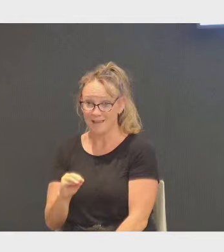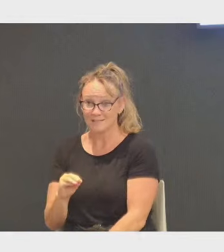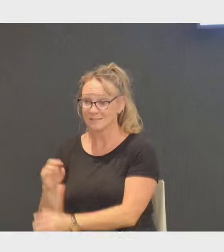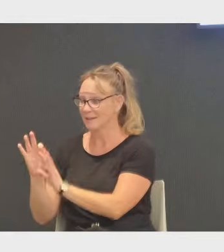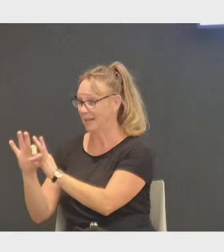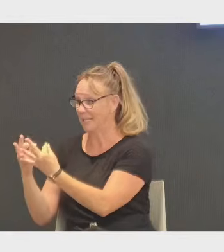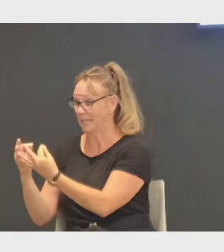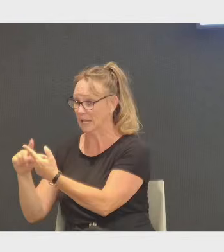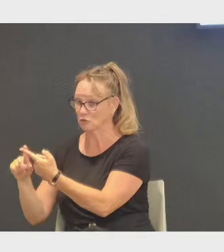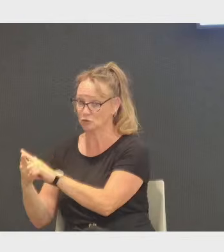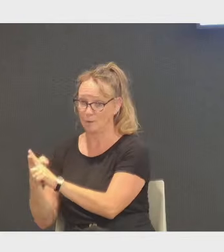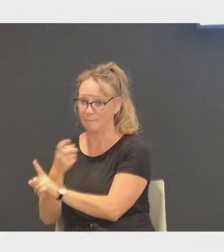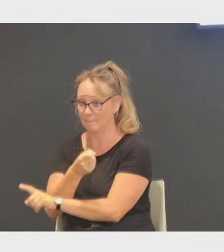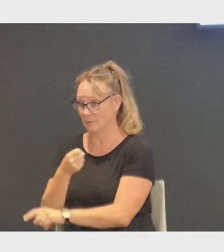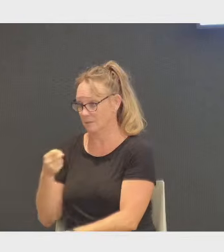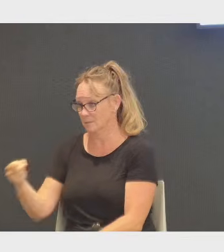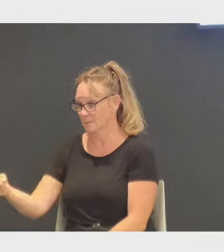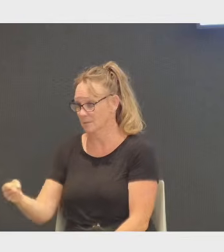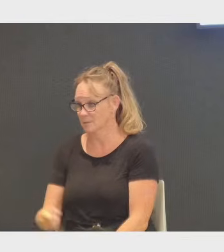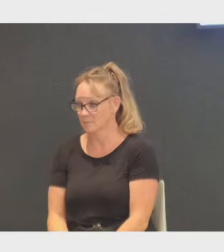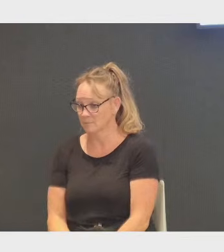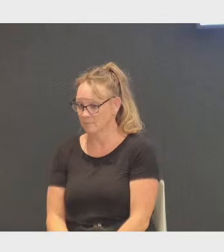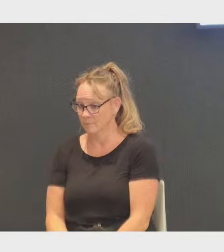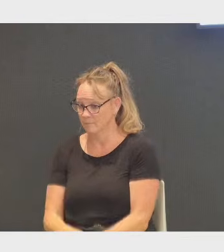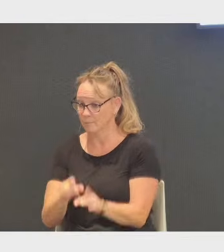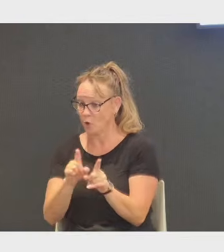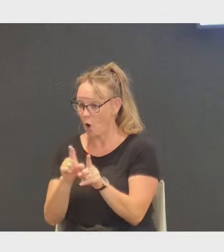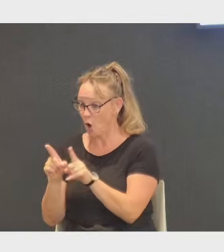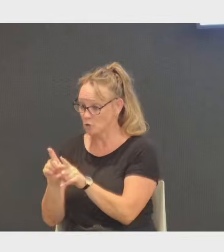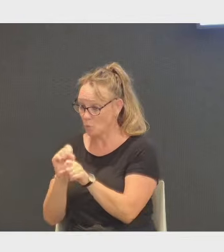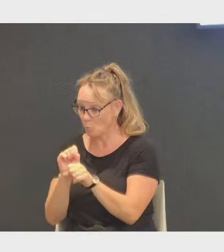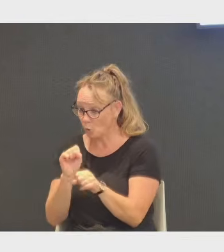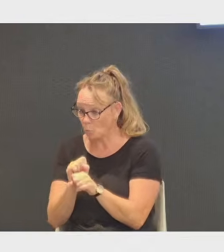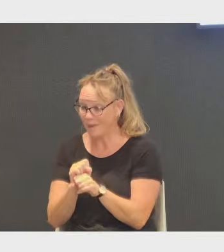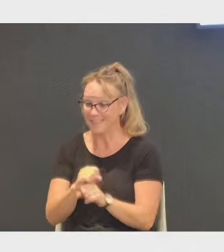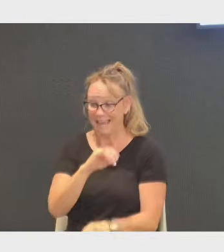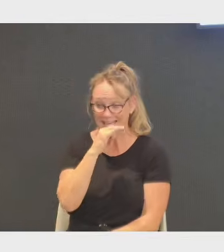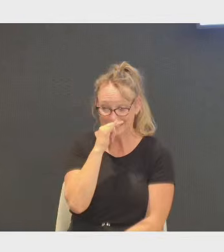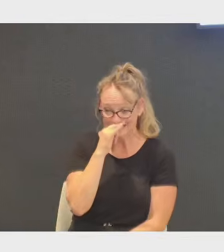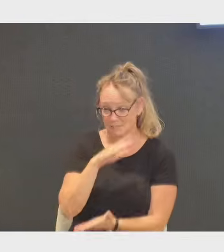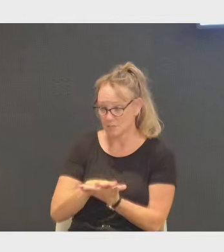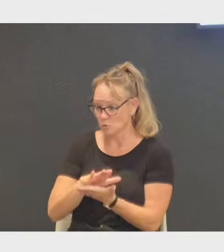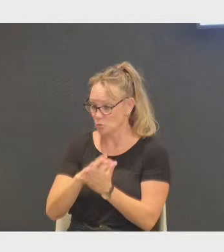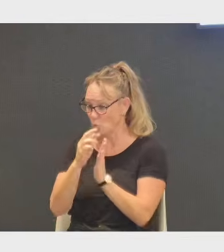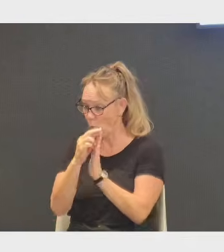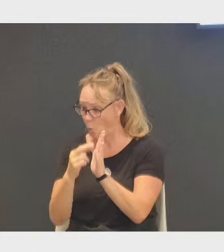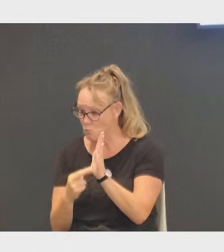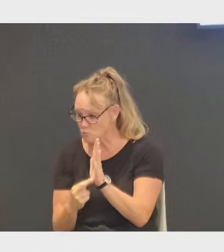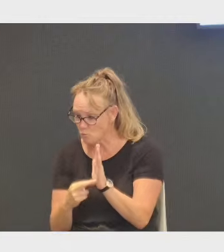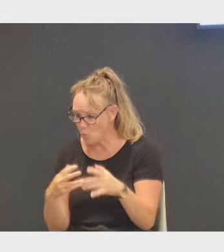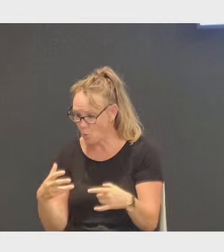our county. we've also worked with kids in school rule to try to help kids perform better on reading